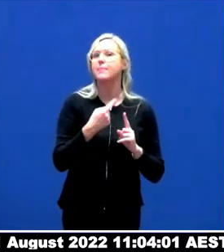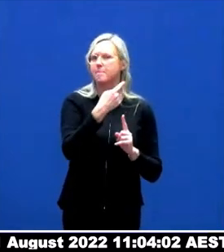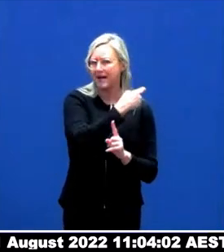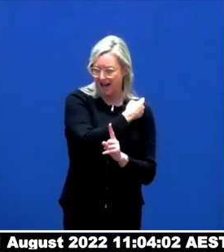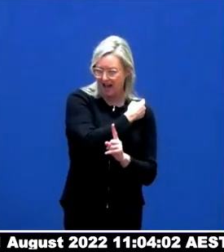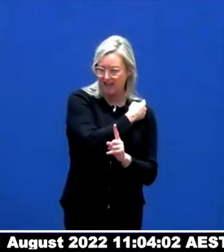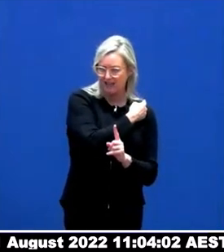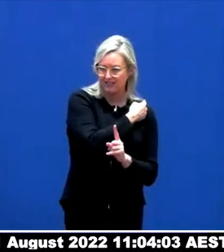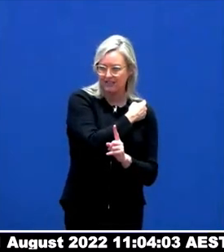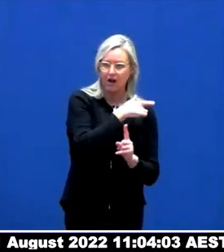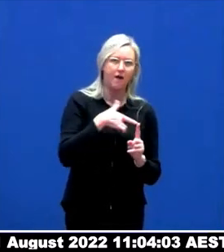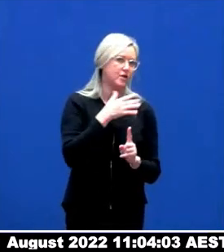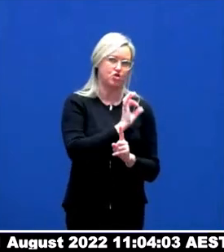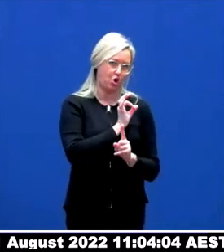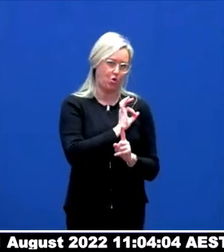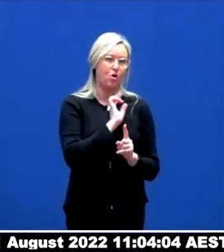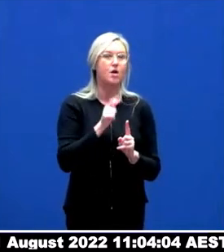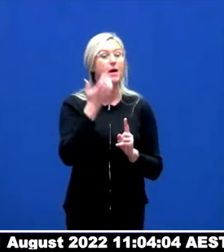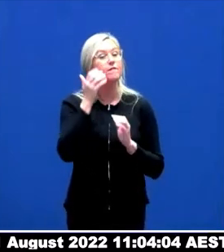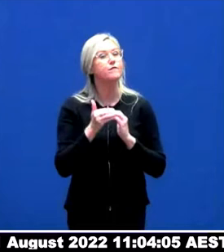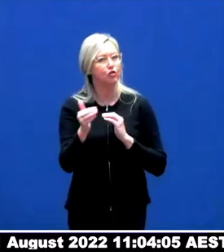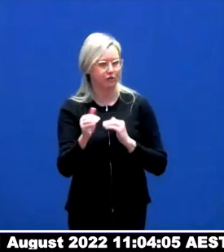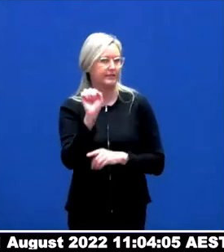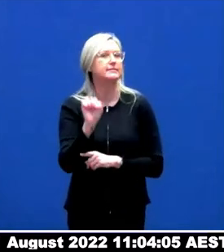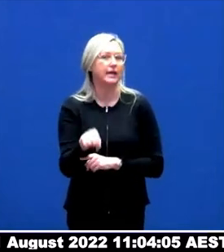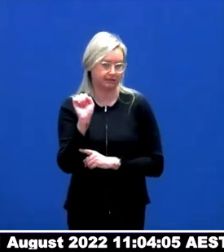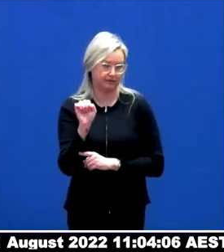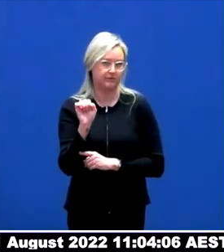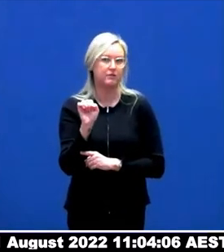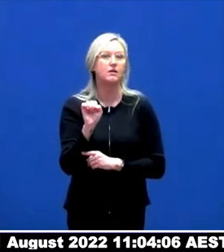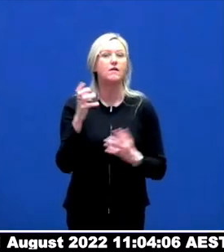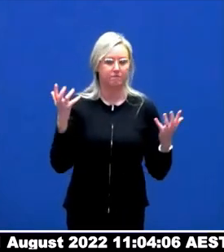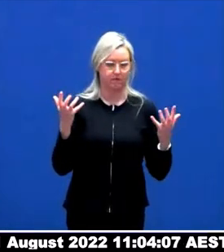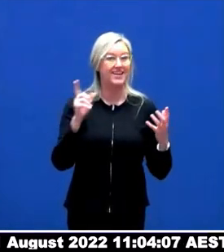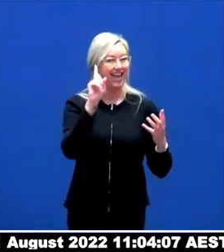I think, going forward, absolutely that they will be connected and, in fact, even if you